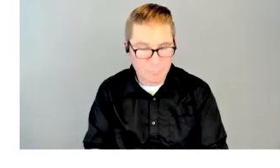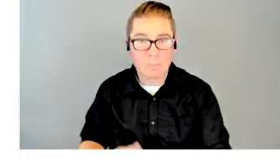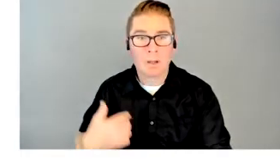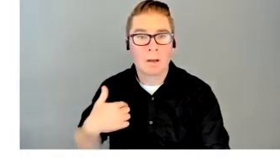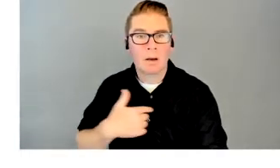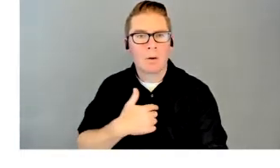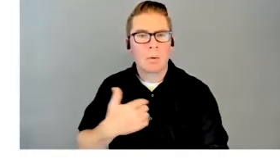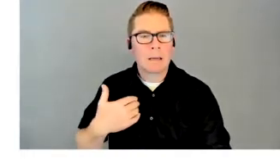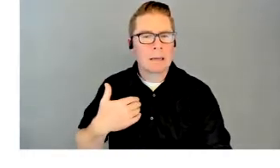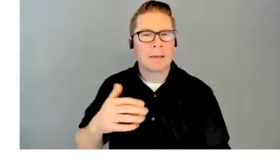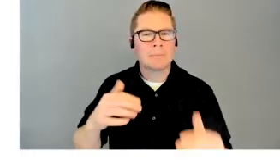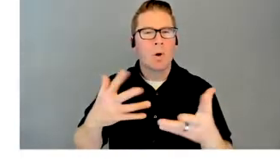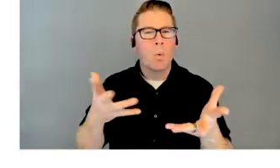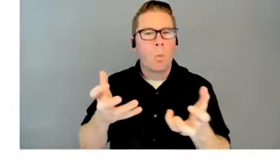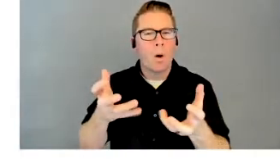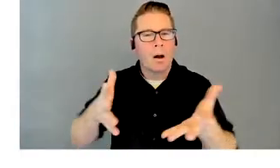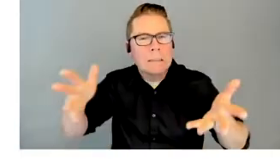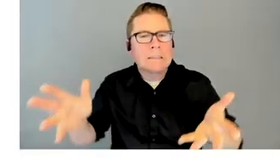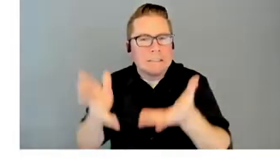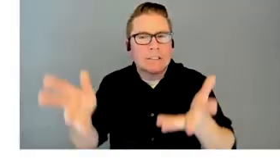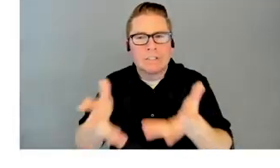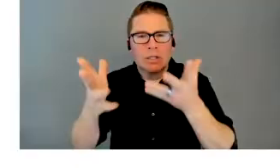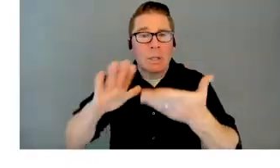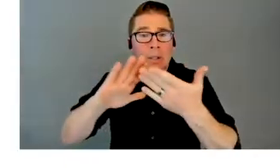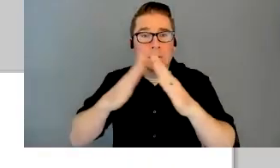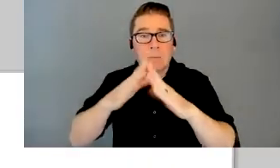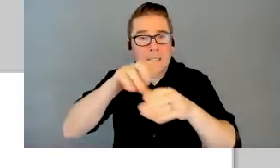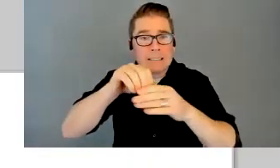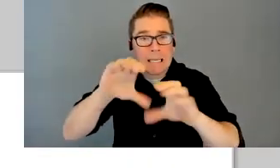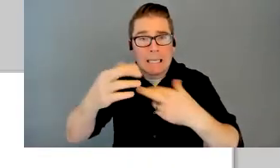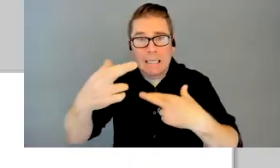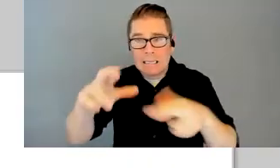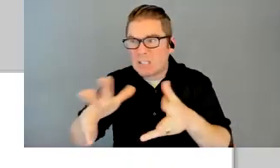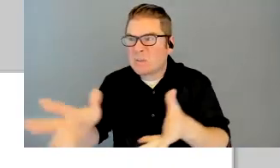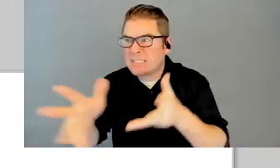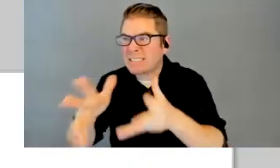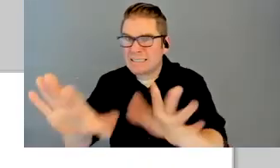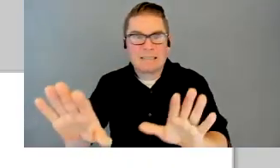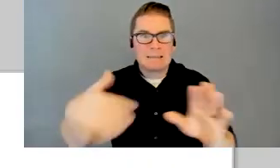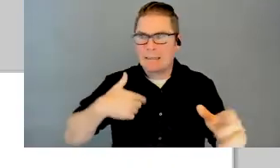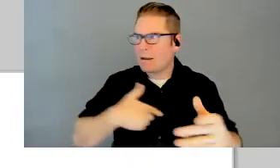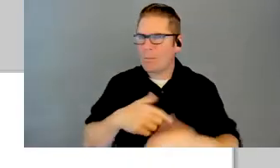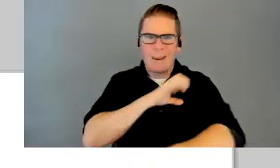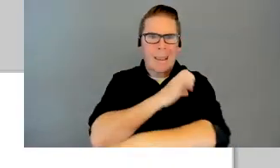It's like we've lost all the energy in this thing, Sean, for some of the next slide so we get it again. To ramp it up.